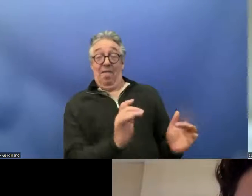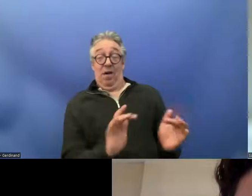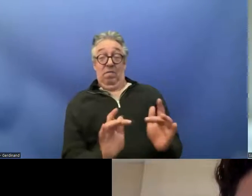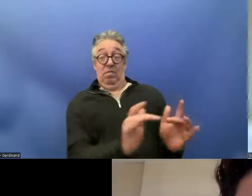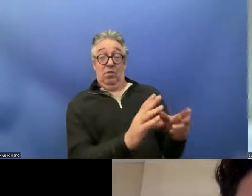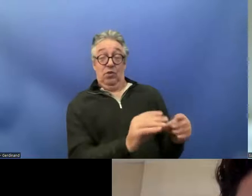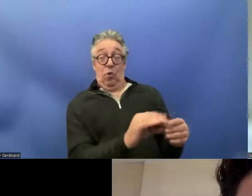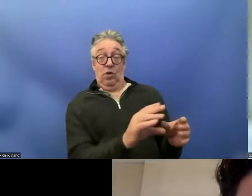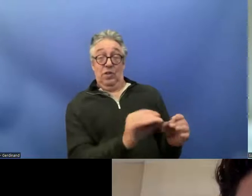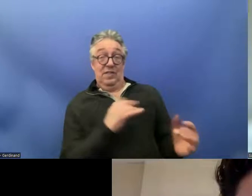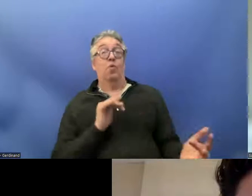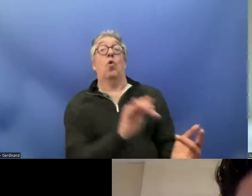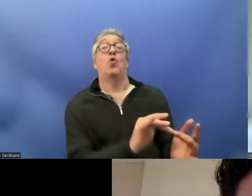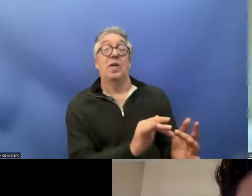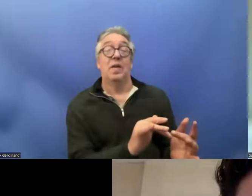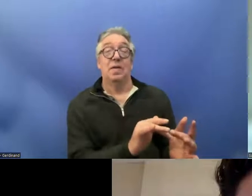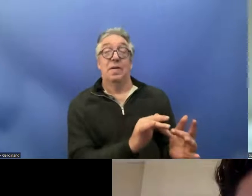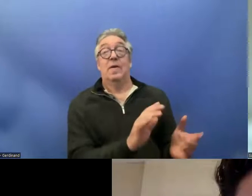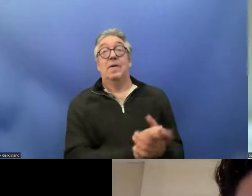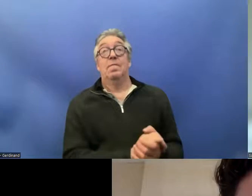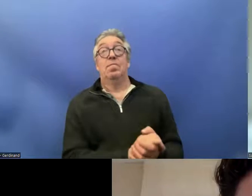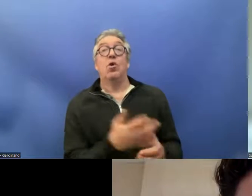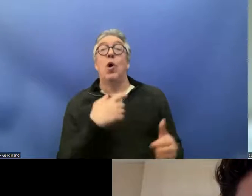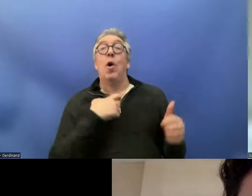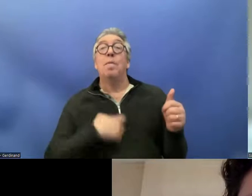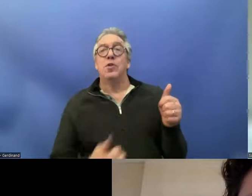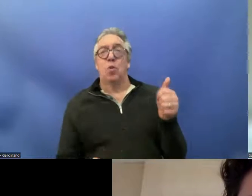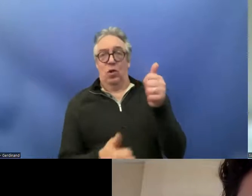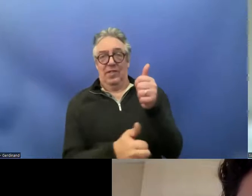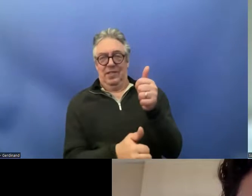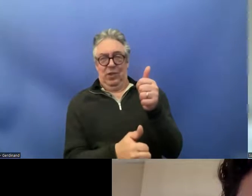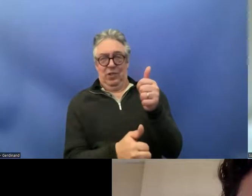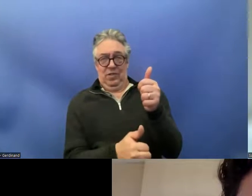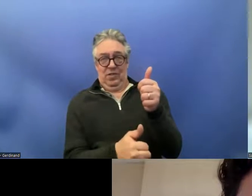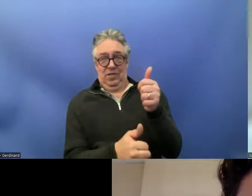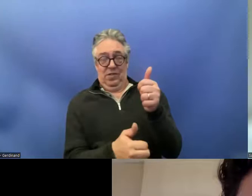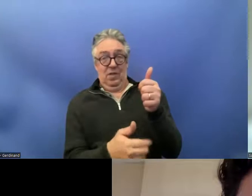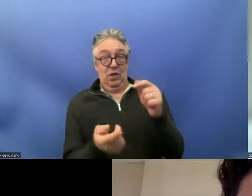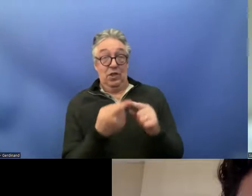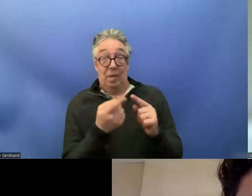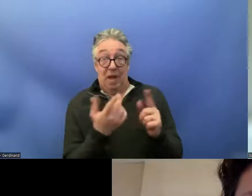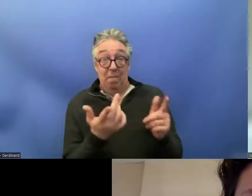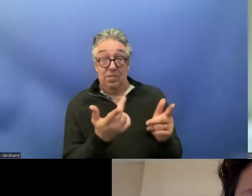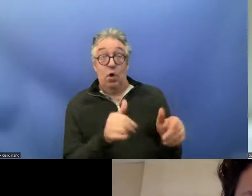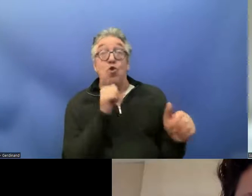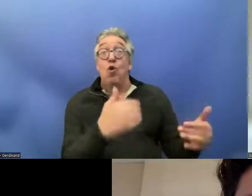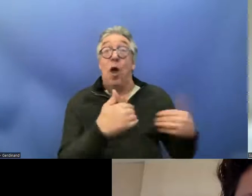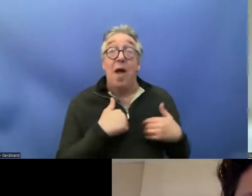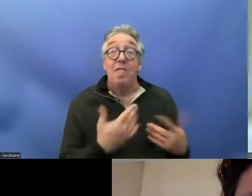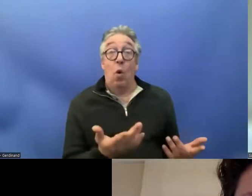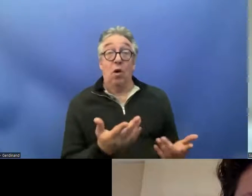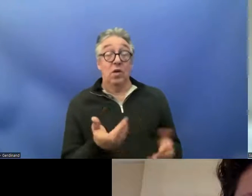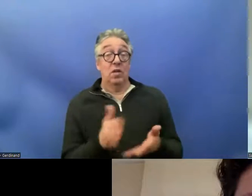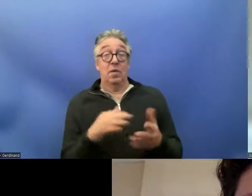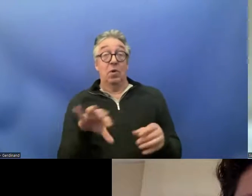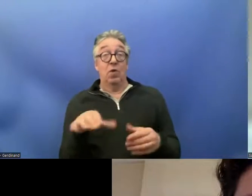This isn't possible for everyone.